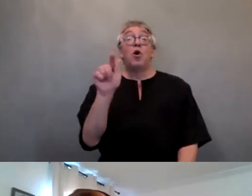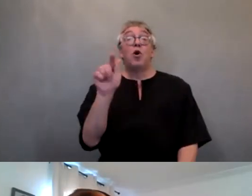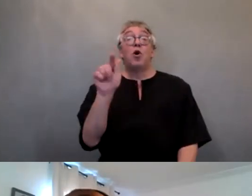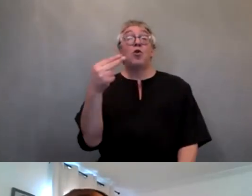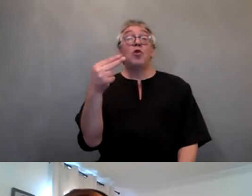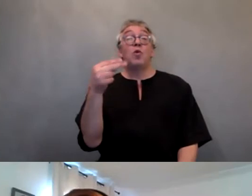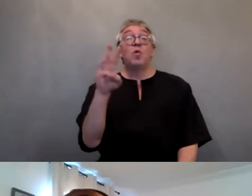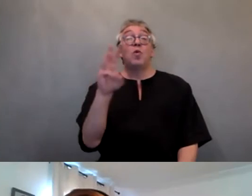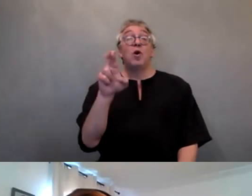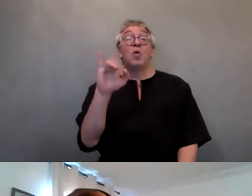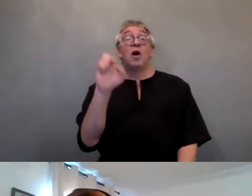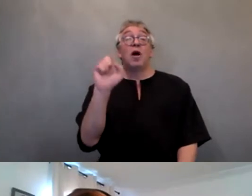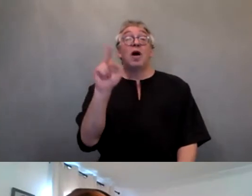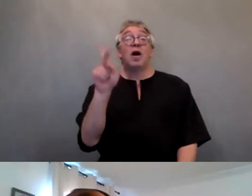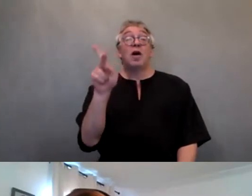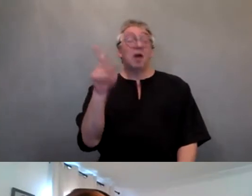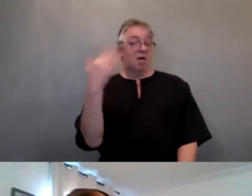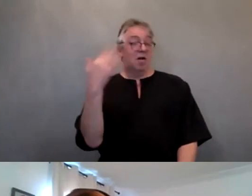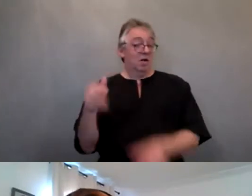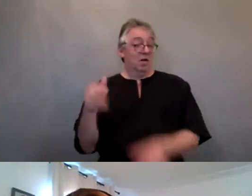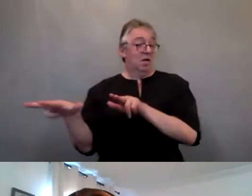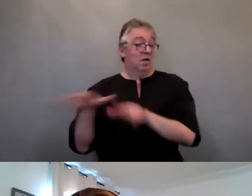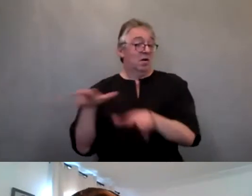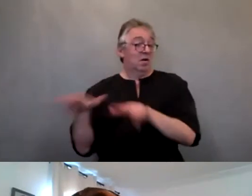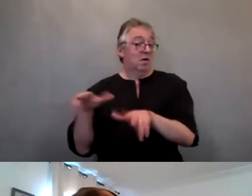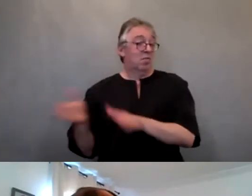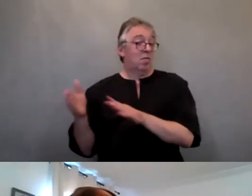And if I may also, to Dr. Ruth Warick